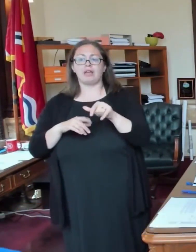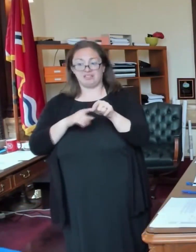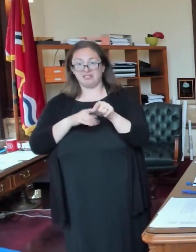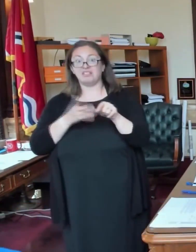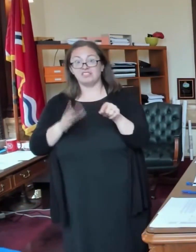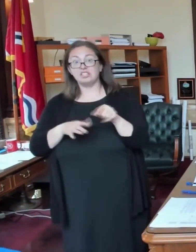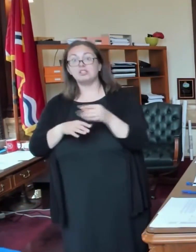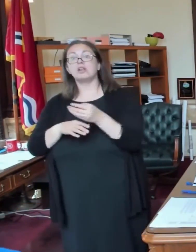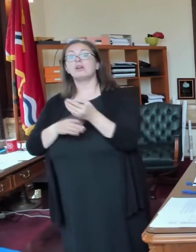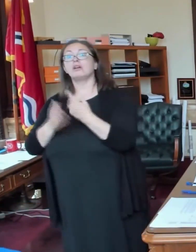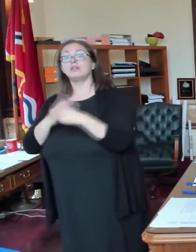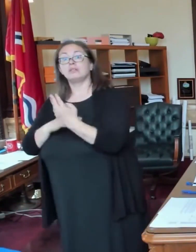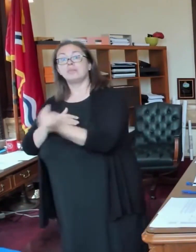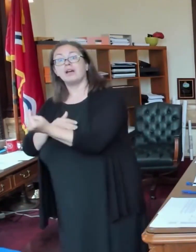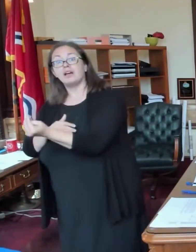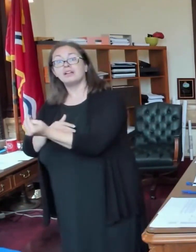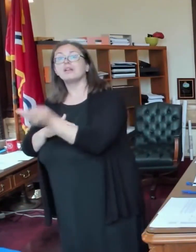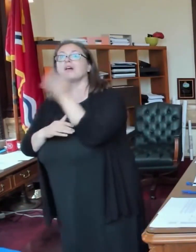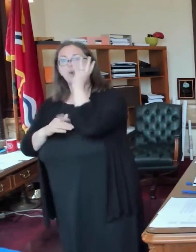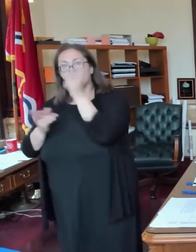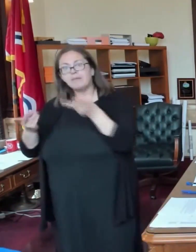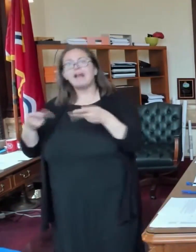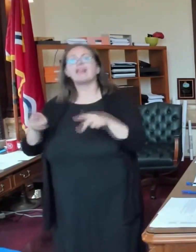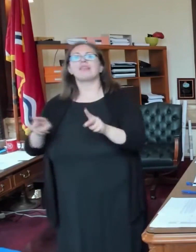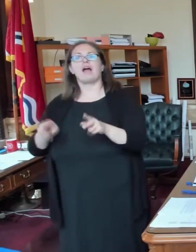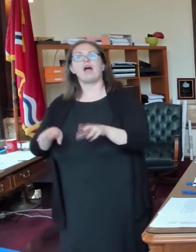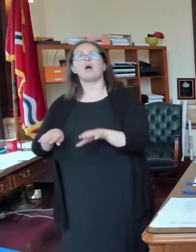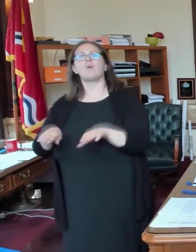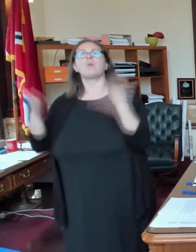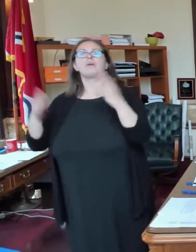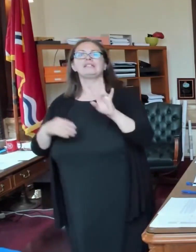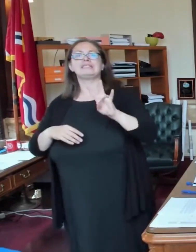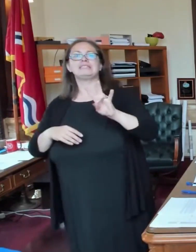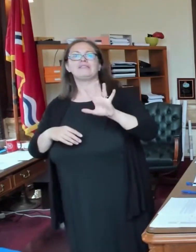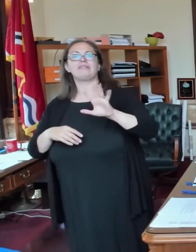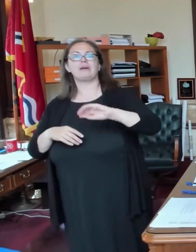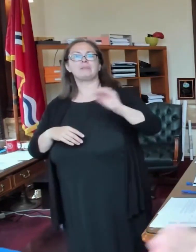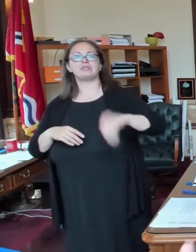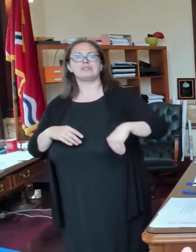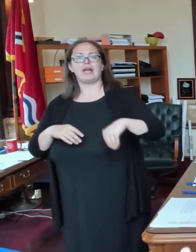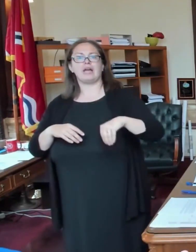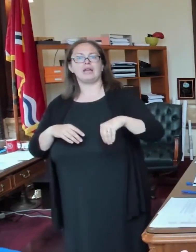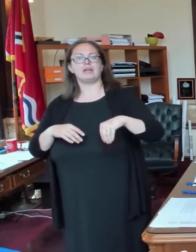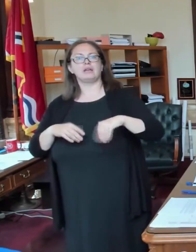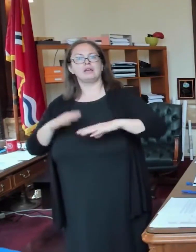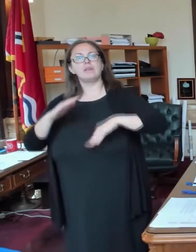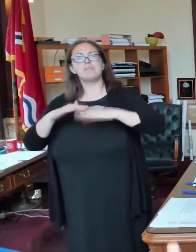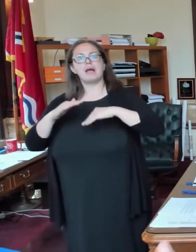KNOW ON MONDAY IN THE MONDAY AFTER THE 4TH OF JULY. OUR LARGE VENUES IN THE CITY OF ST. LOUIS ARE GOING TO